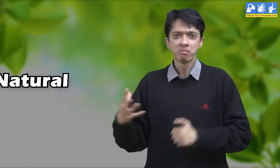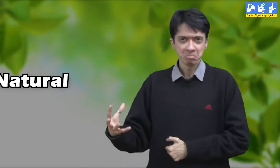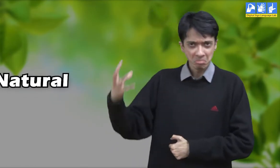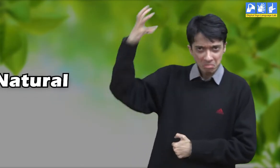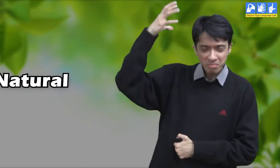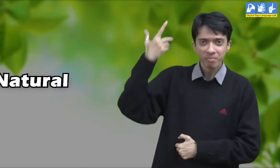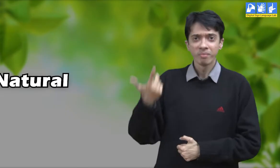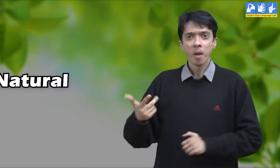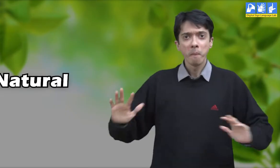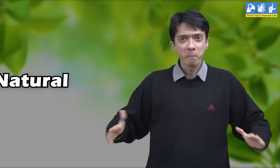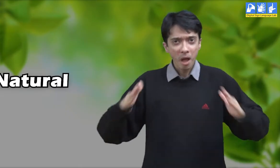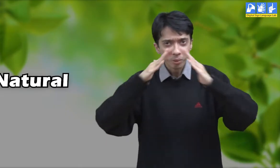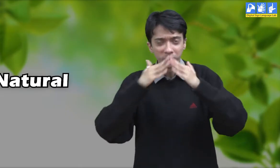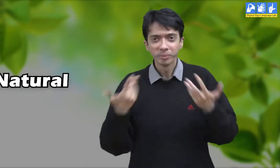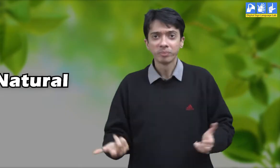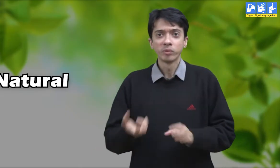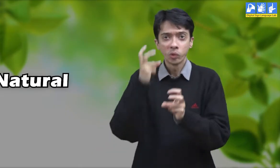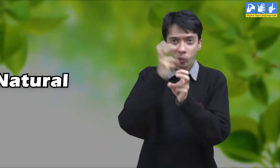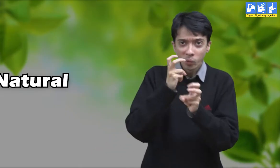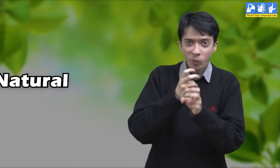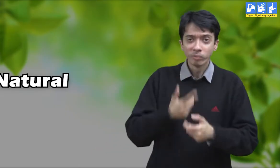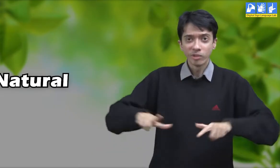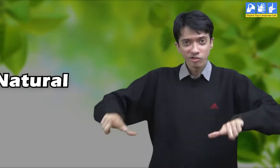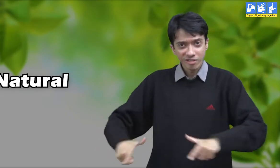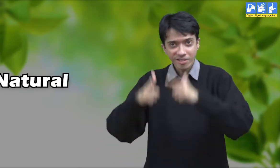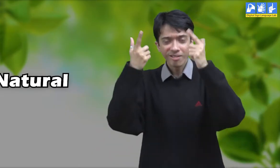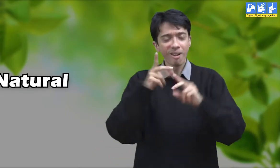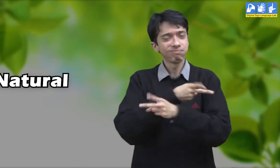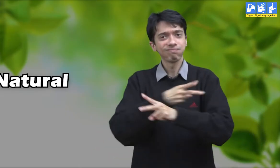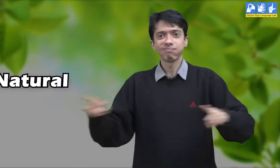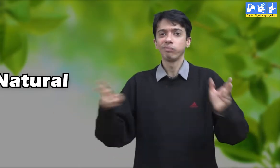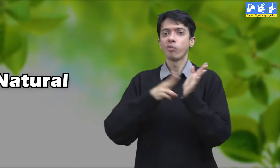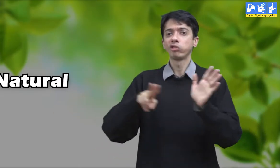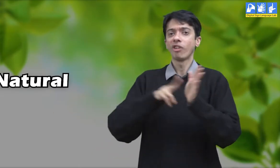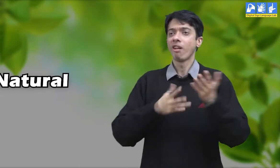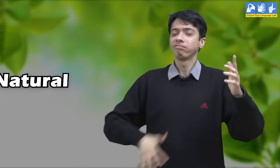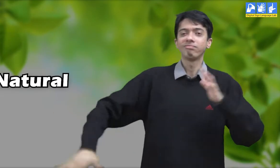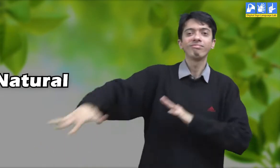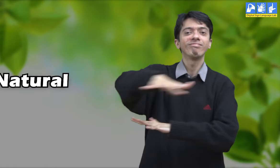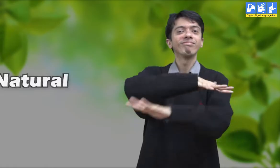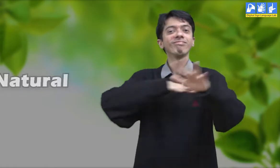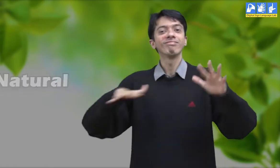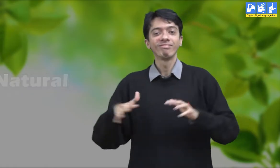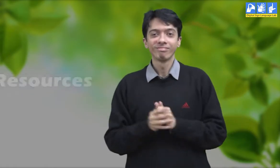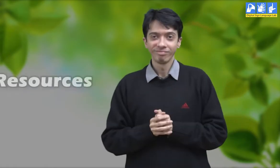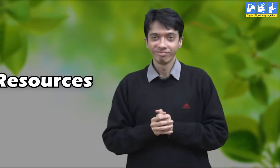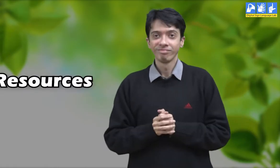Natural means something that comes from nature. For example sun, mountains,rocks, trees etc.